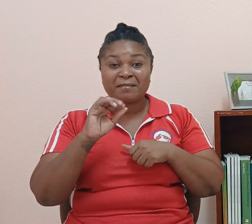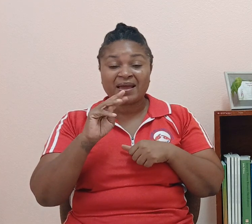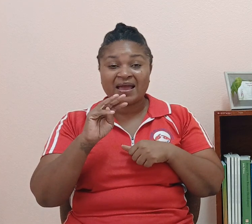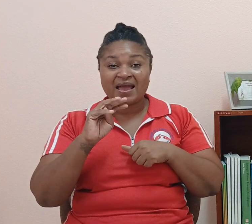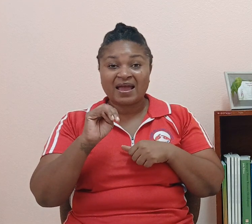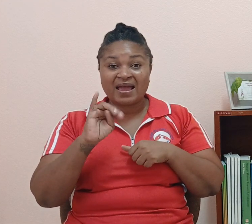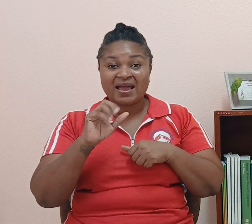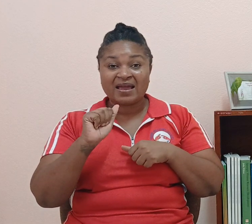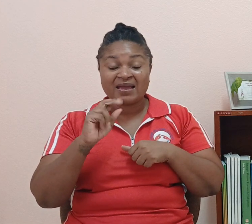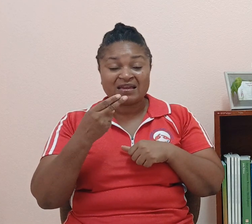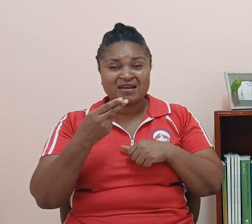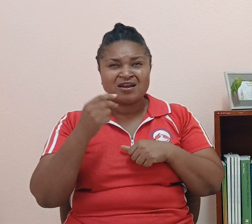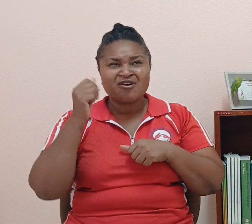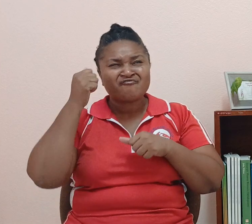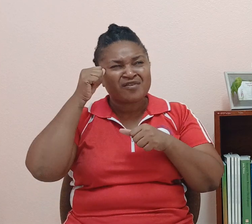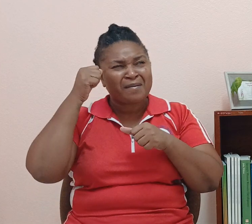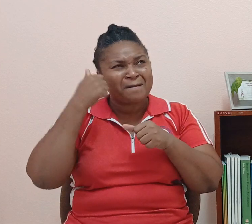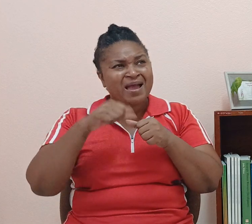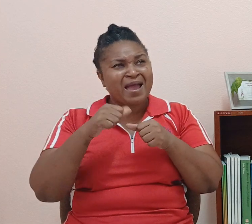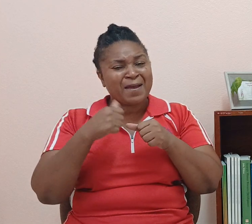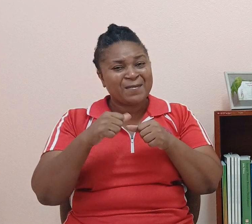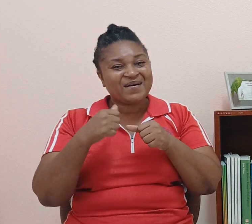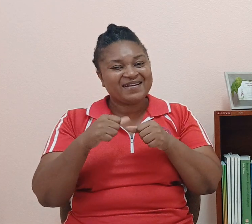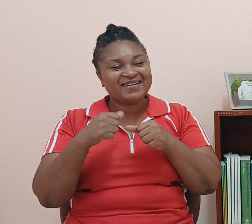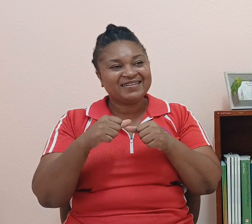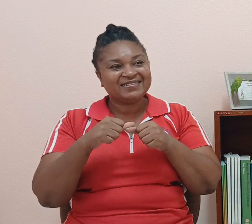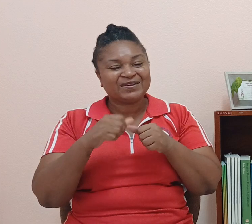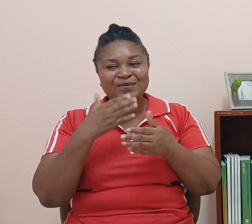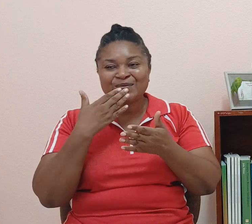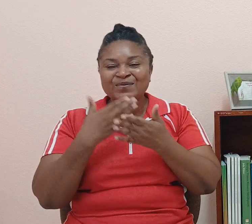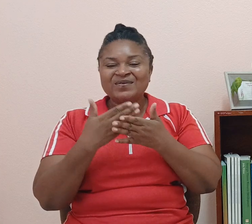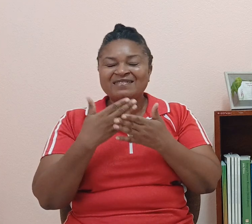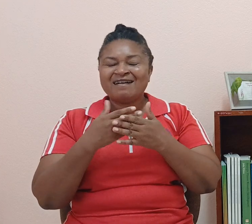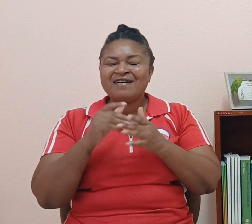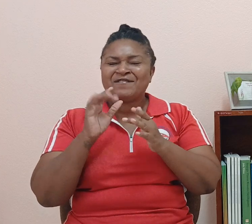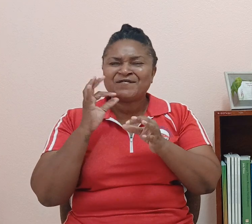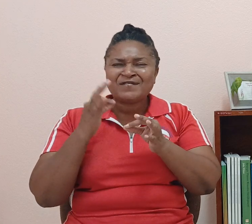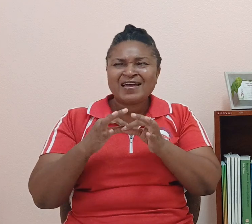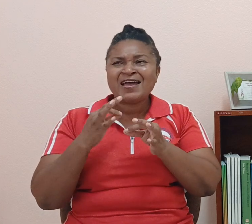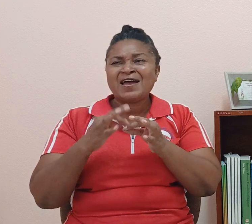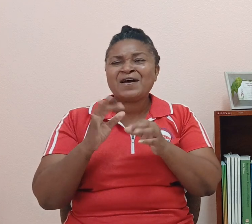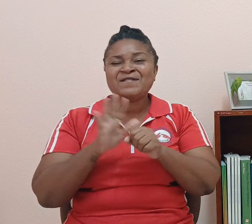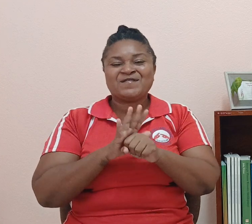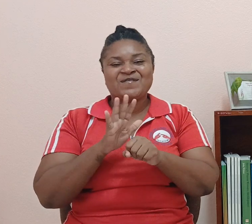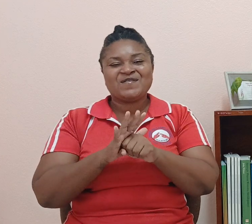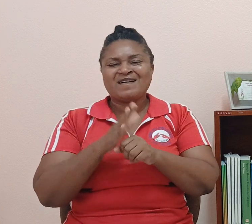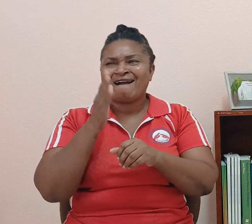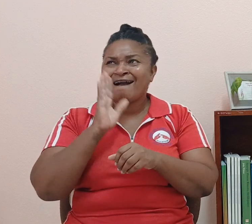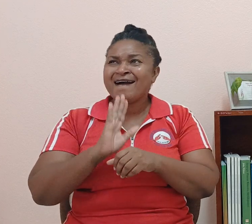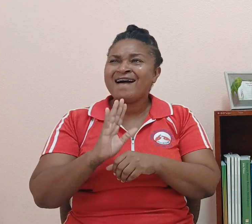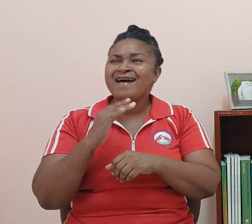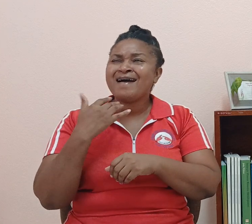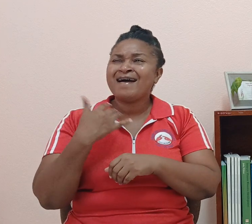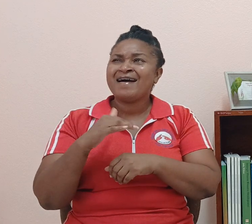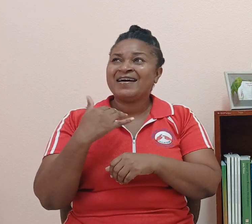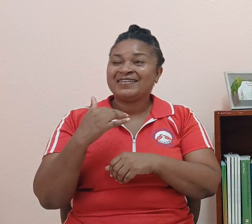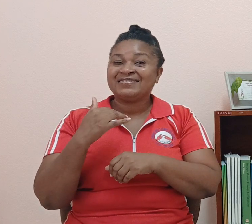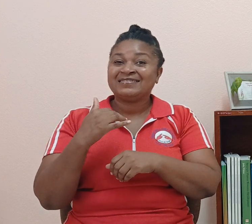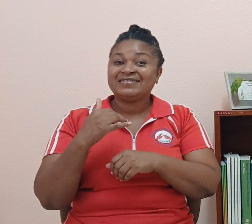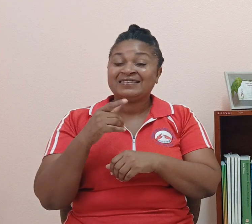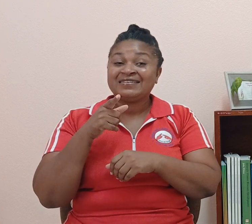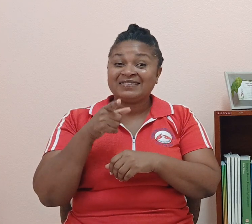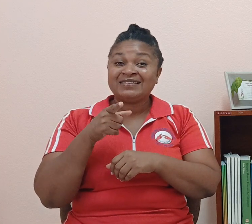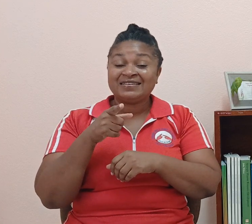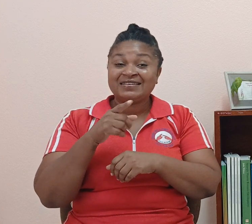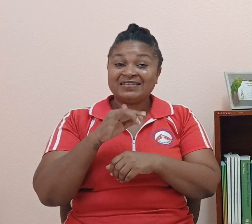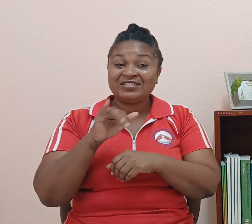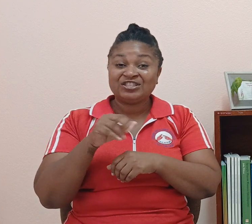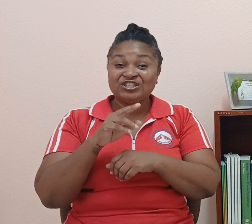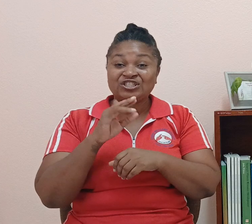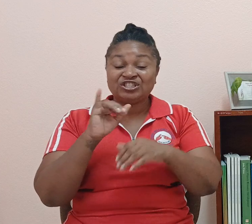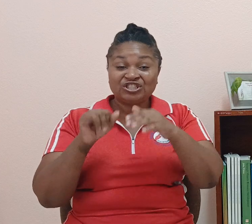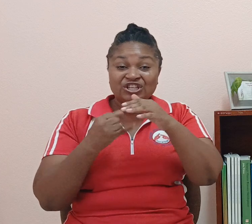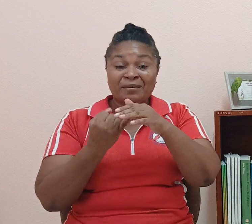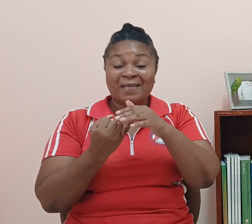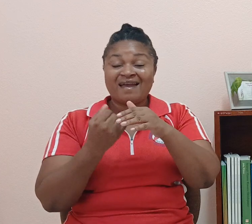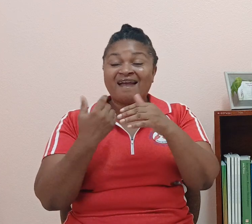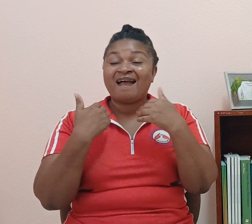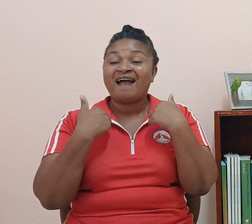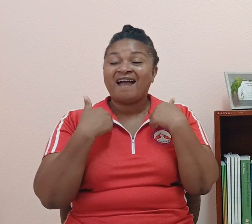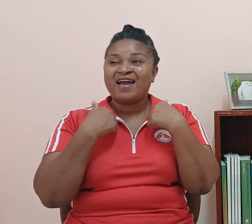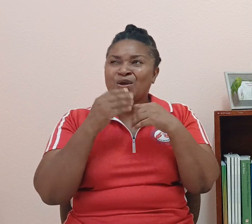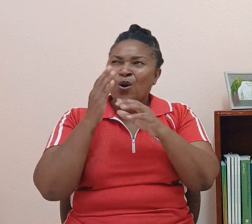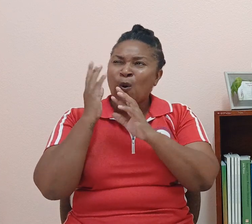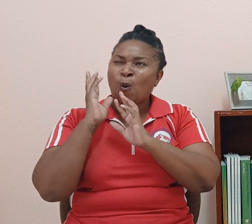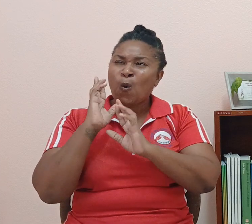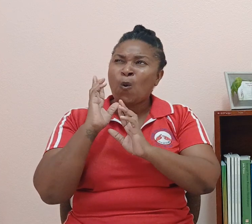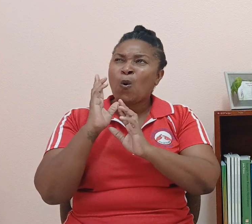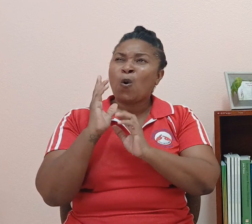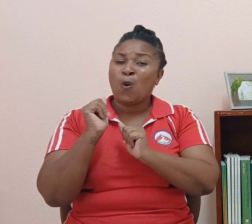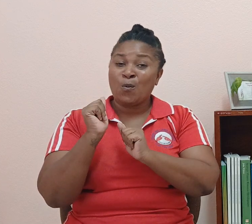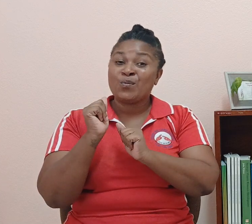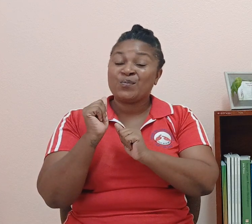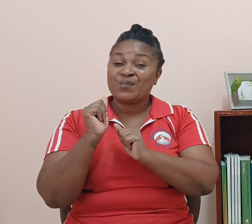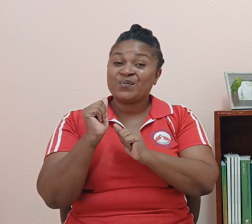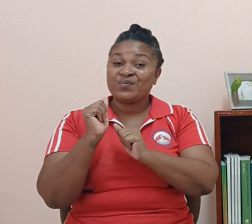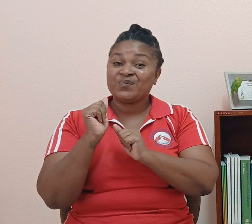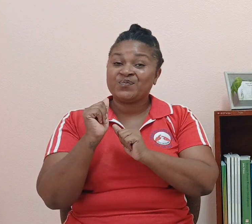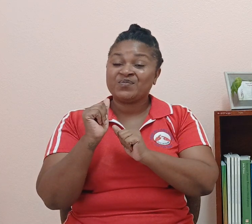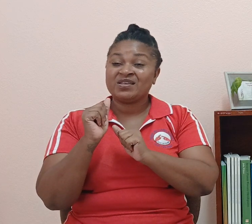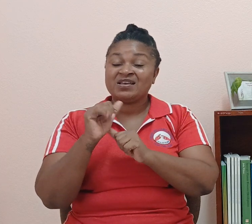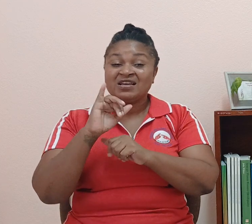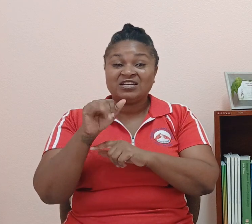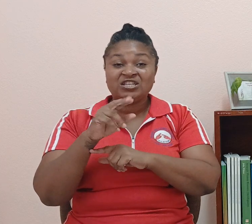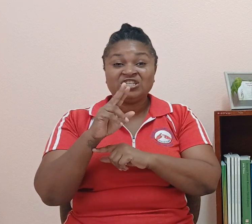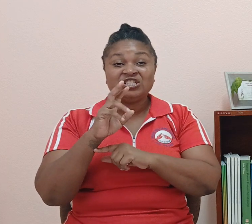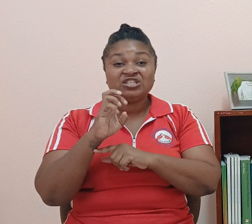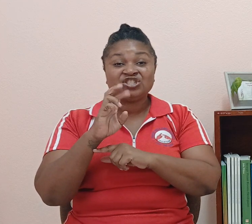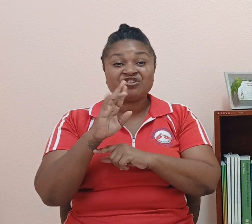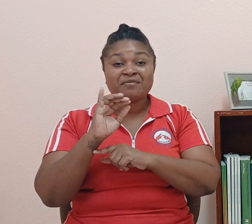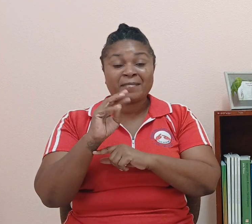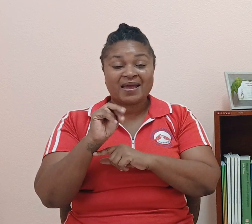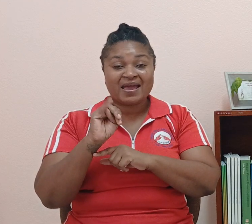goodness and faithfulness of God and he had hope!! He declared that no one is cast off